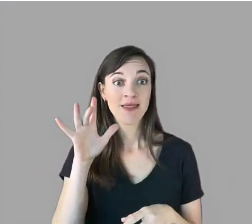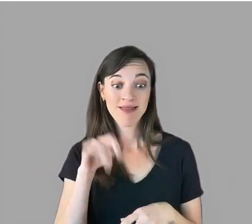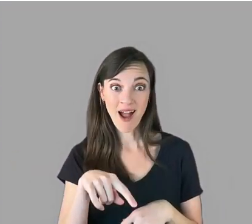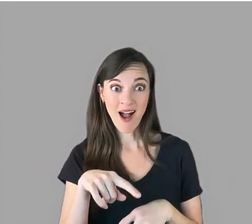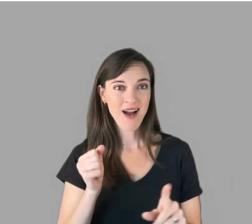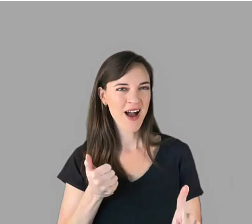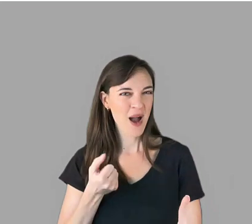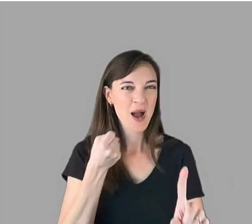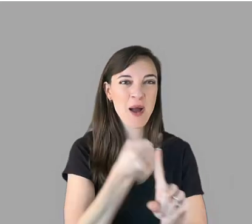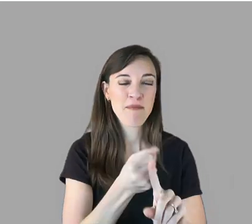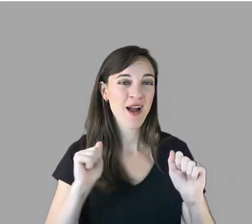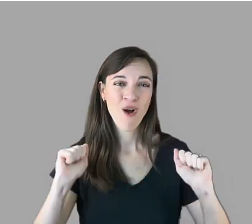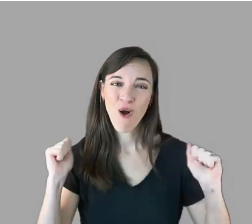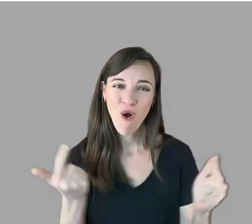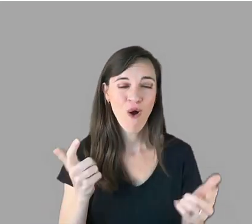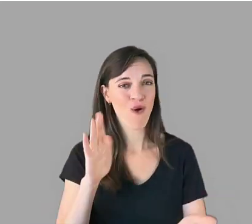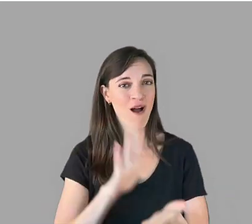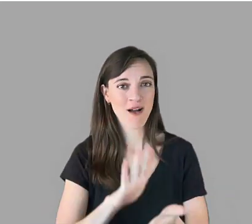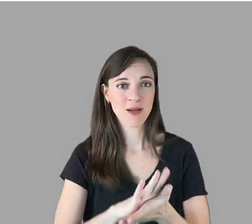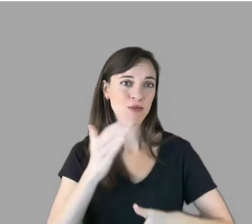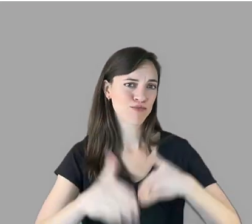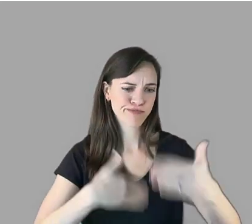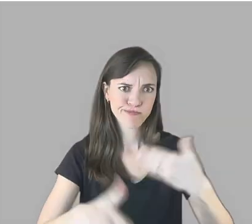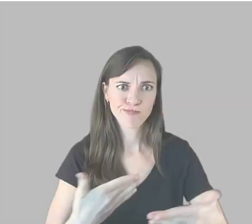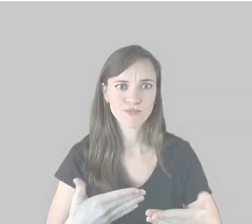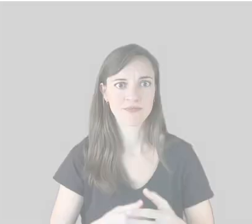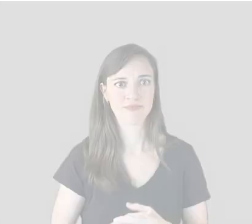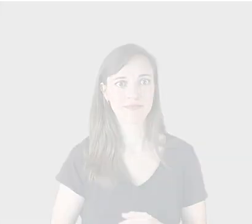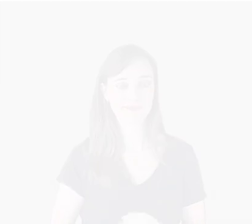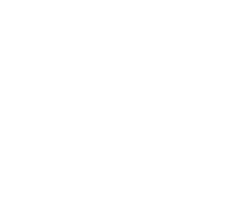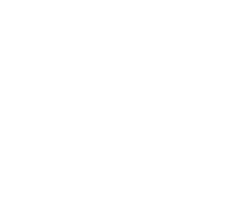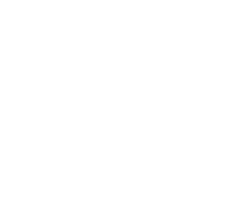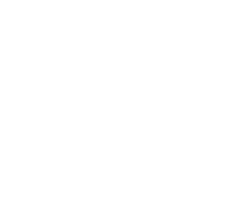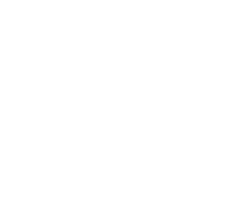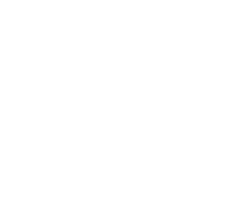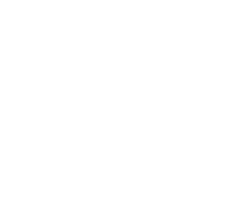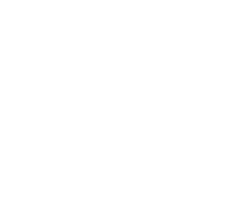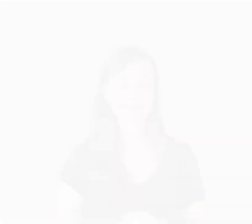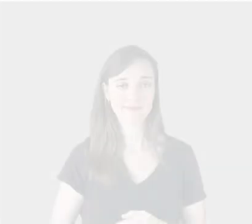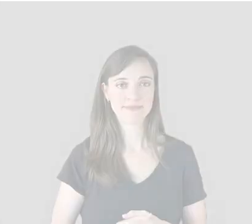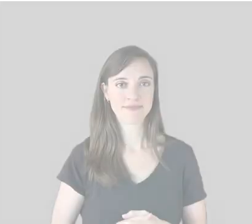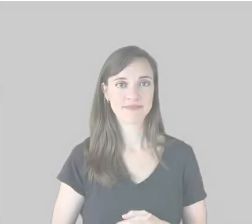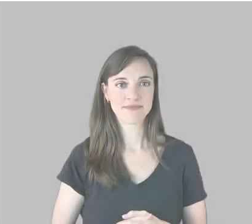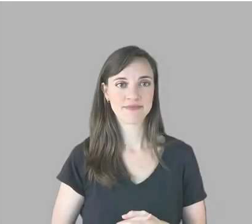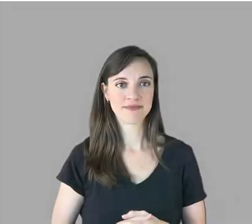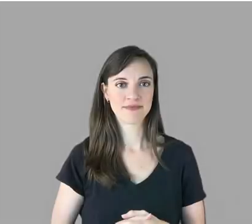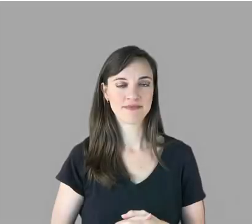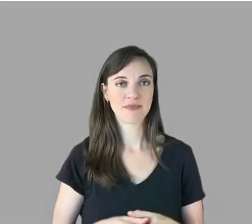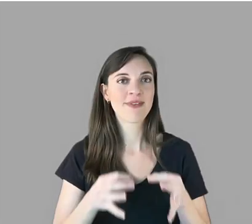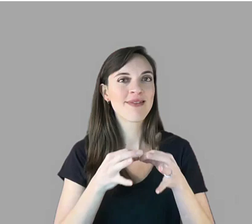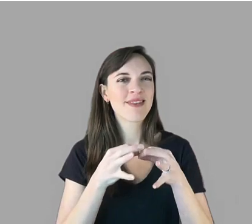in turn, profoundly affect most aspects of the educational process.” (U.S. DOE, 1992)